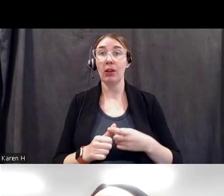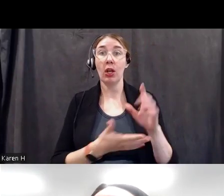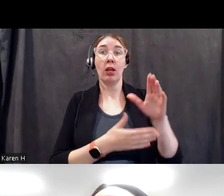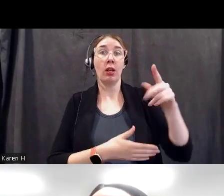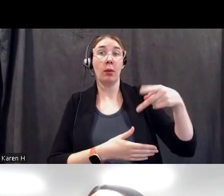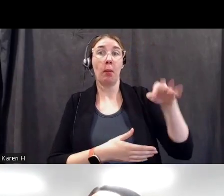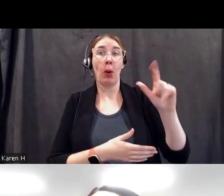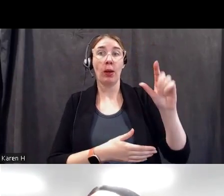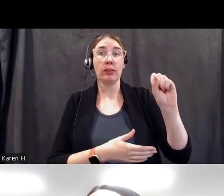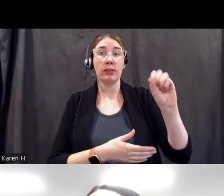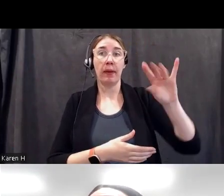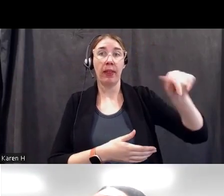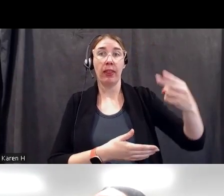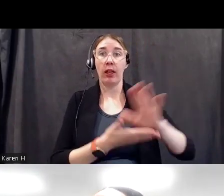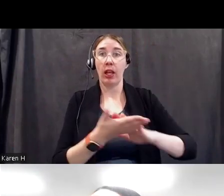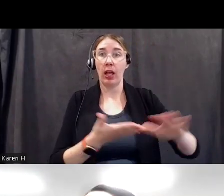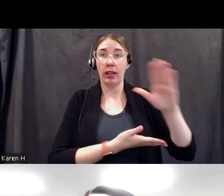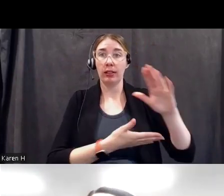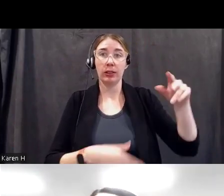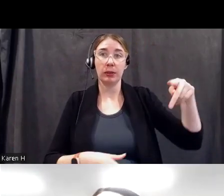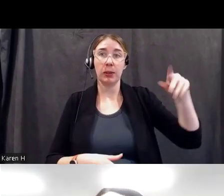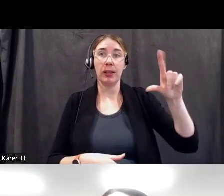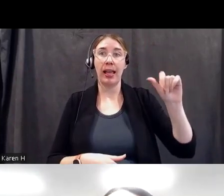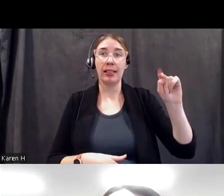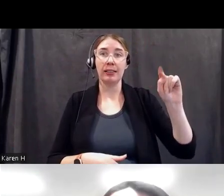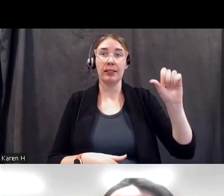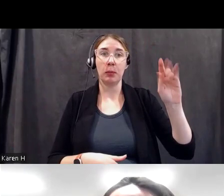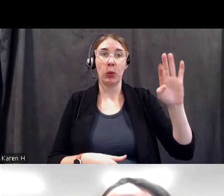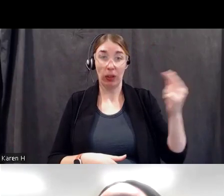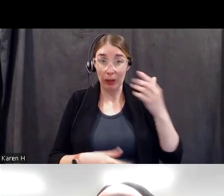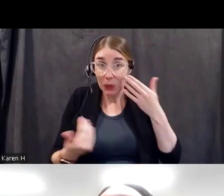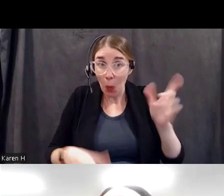If you don't know where Plattsburgh is, it's way up North almost at the Canadian border,